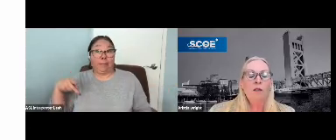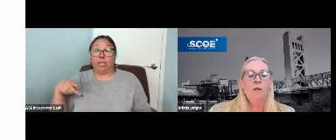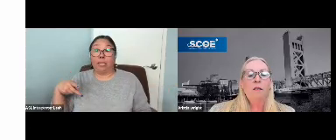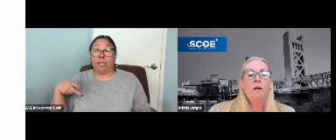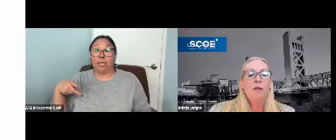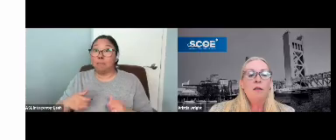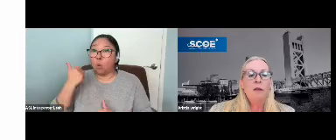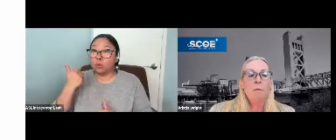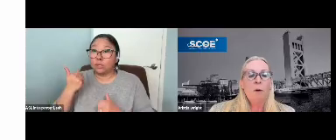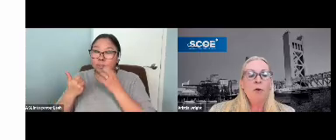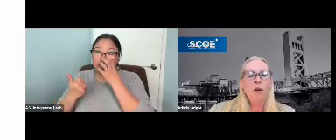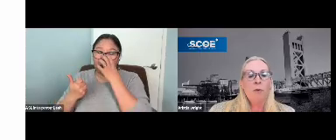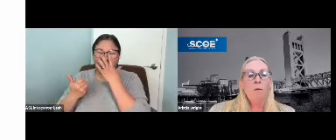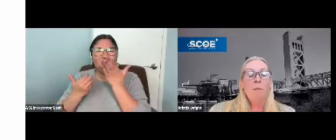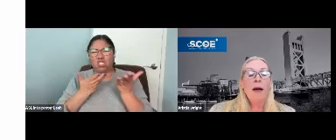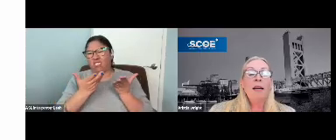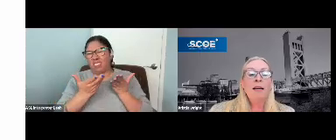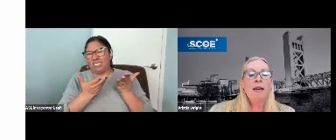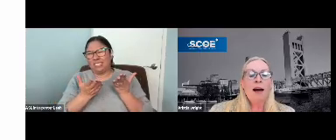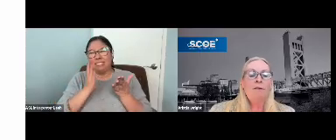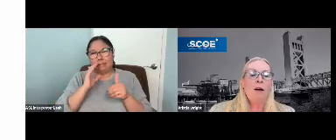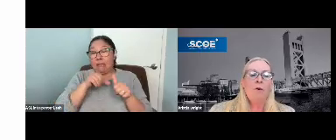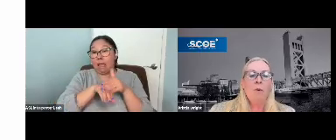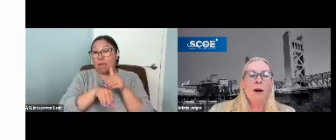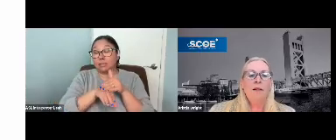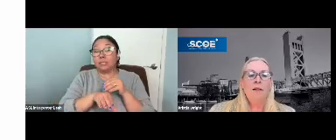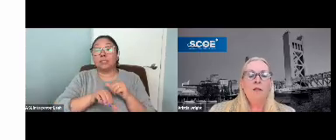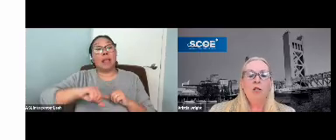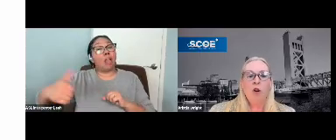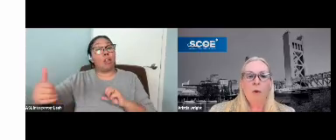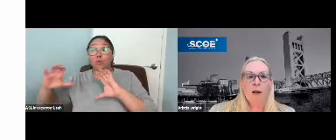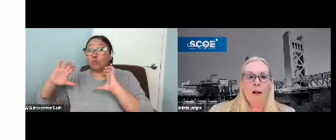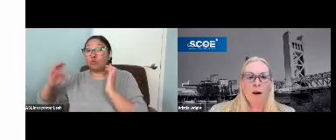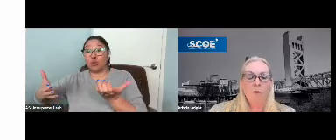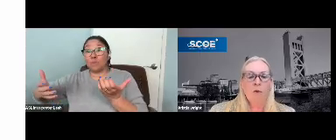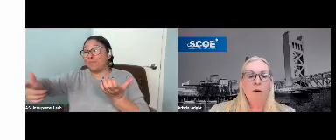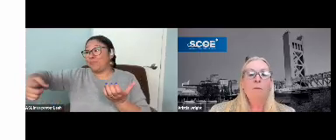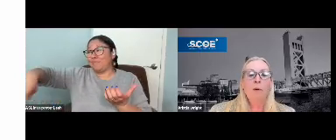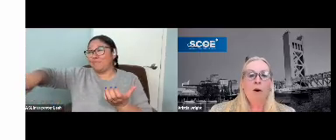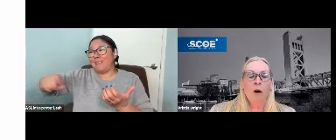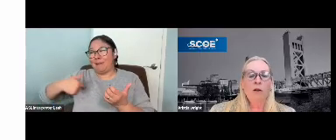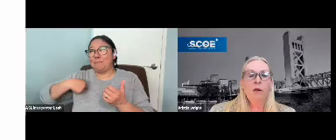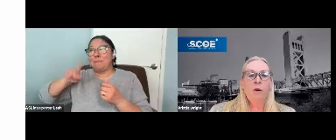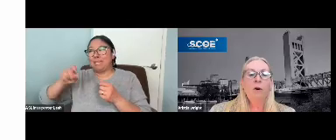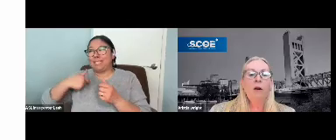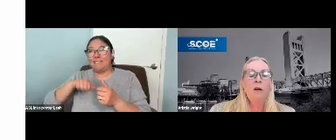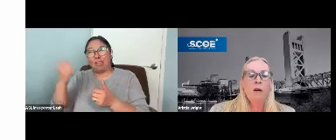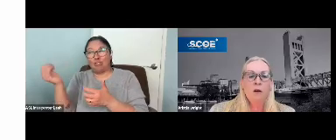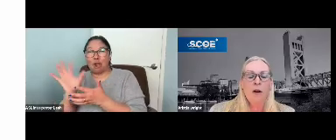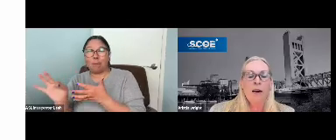services. This moderate group may need to have other ways to show what they know but are also